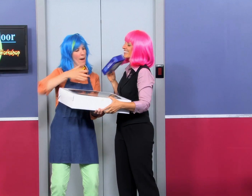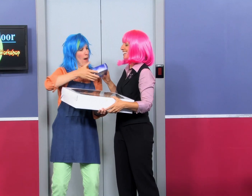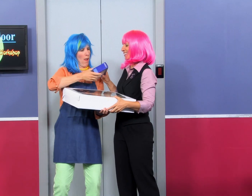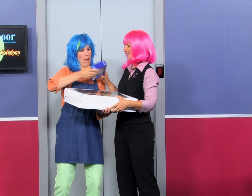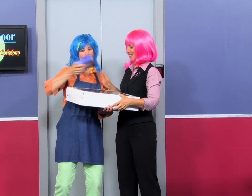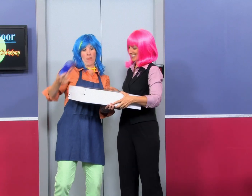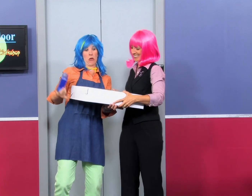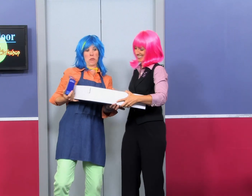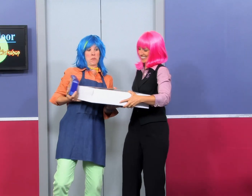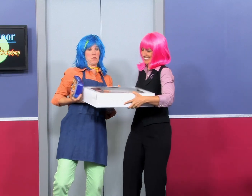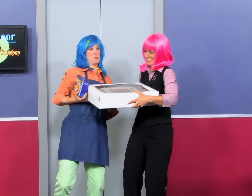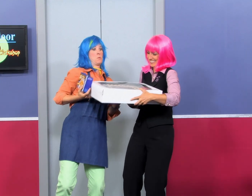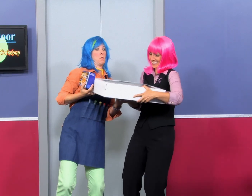MMM!